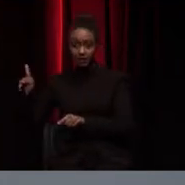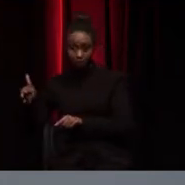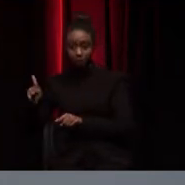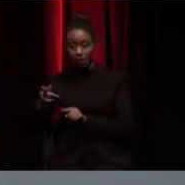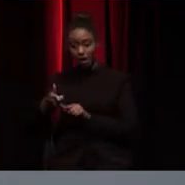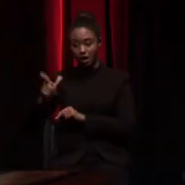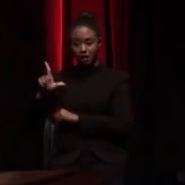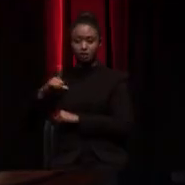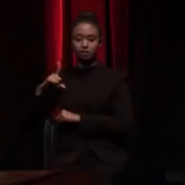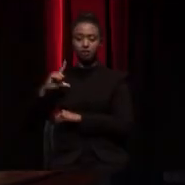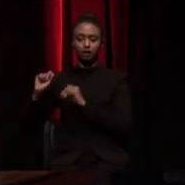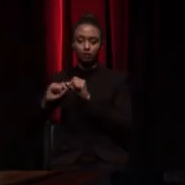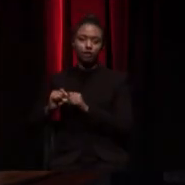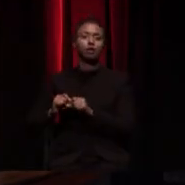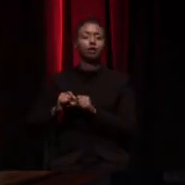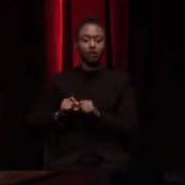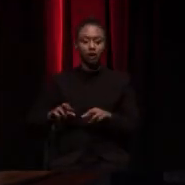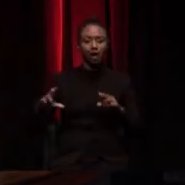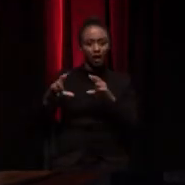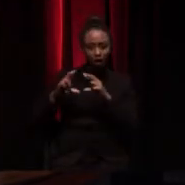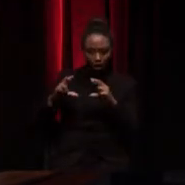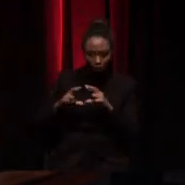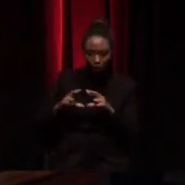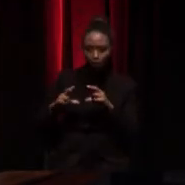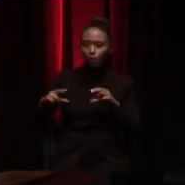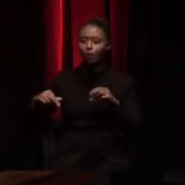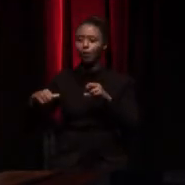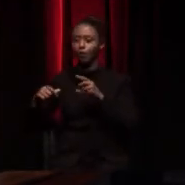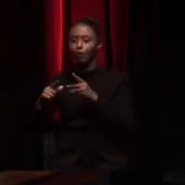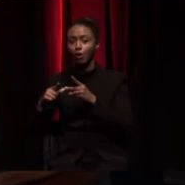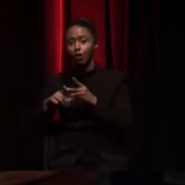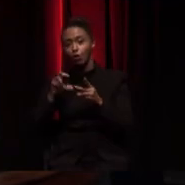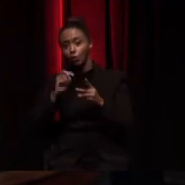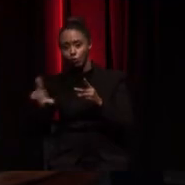he worked for Rede Record, UOL, Terra, and IstoÉ.